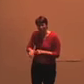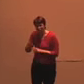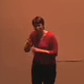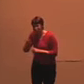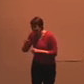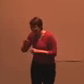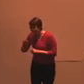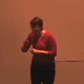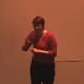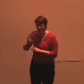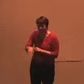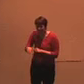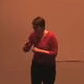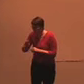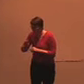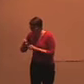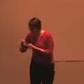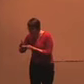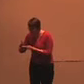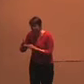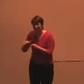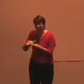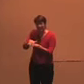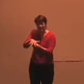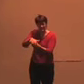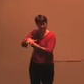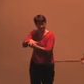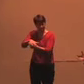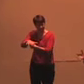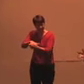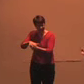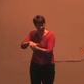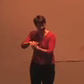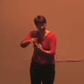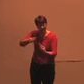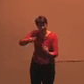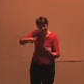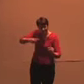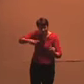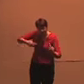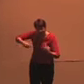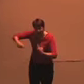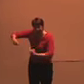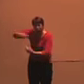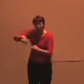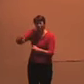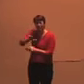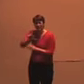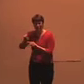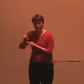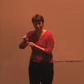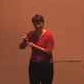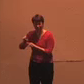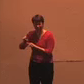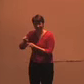And the space is spiral, three-dimensional thing. So even though it is really small,